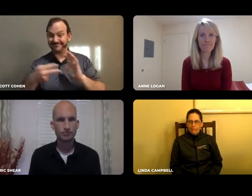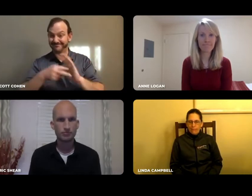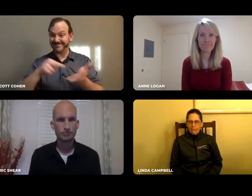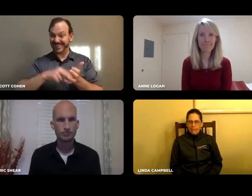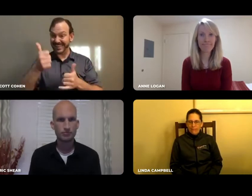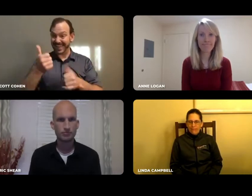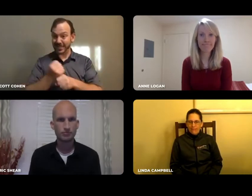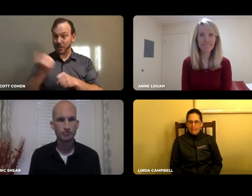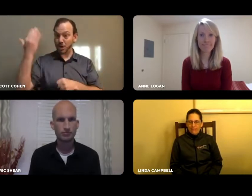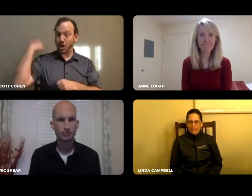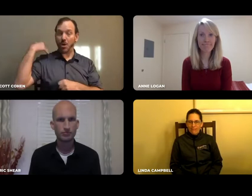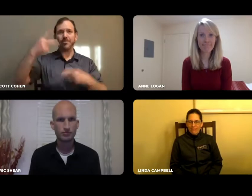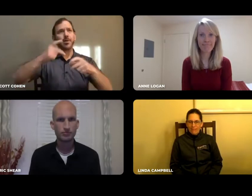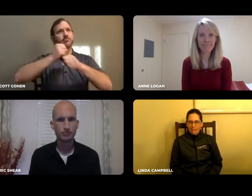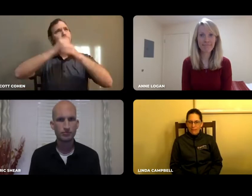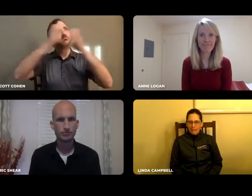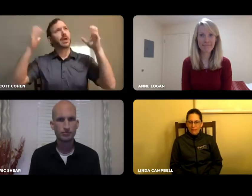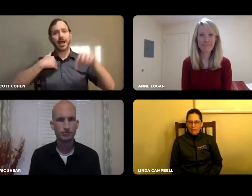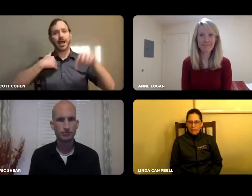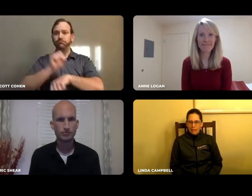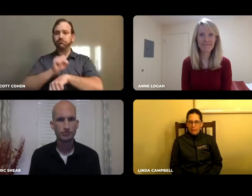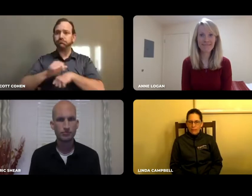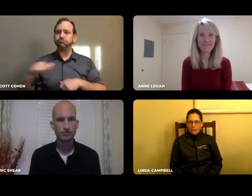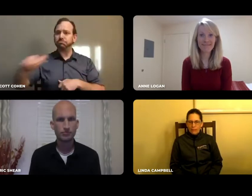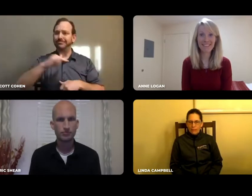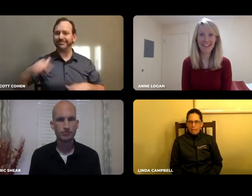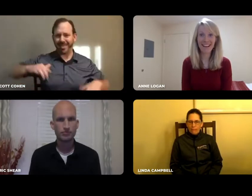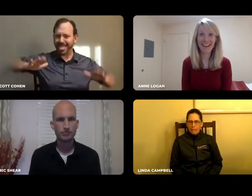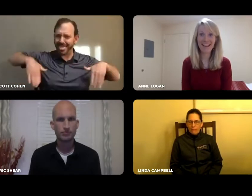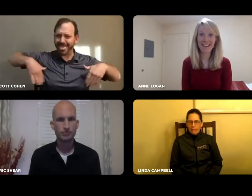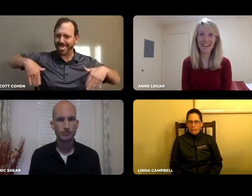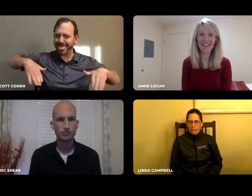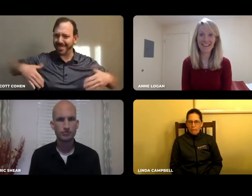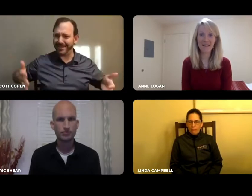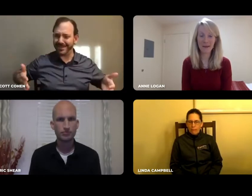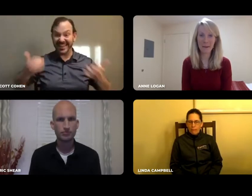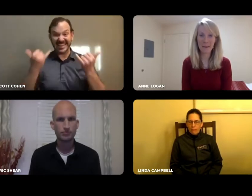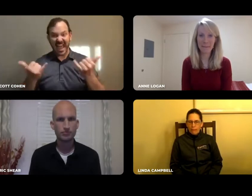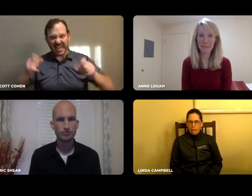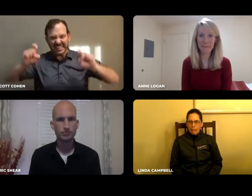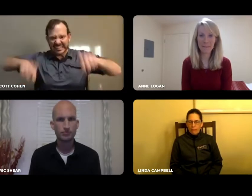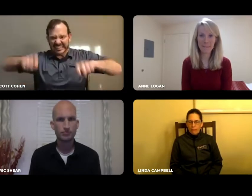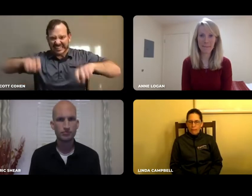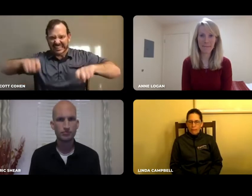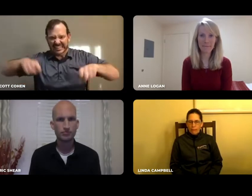All day long. Let's say in the past you wanted a job